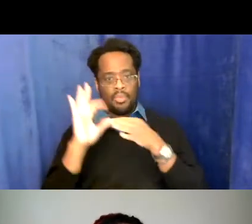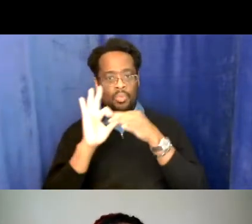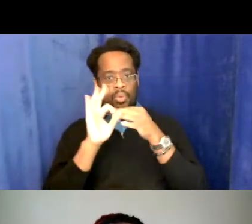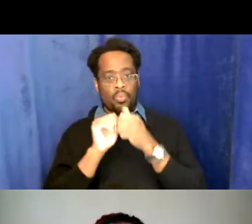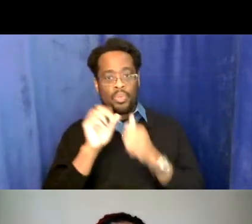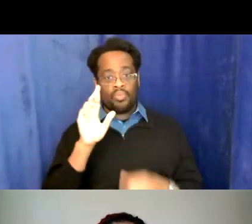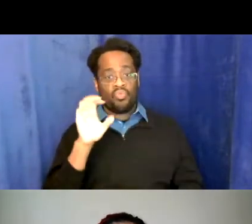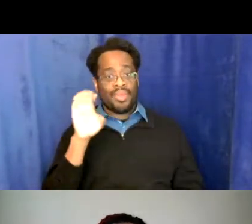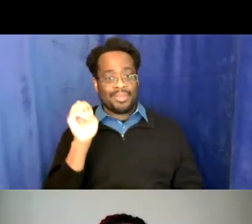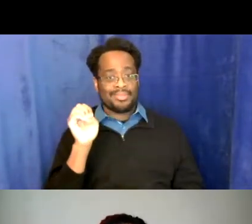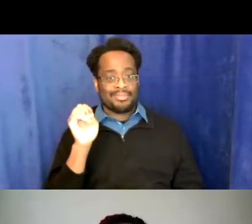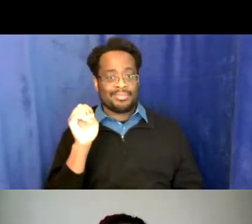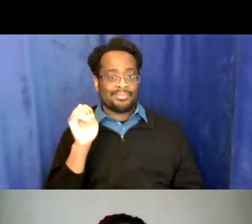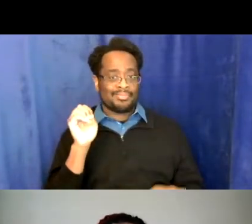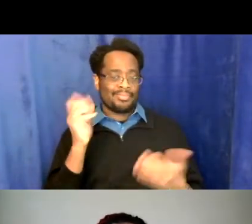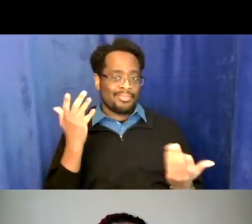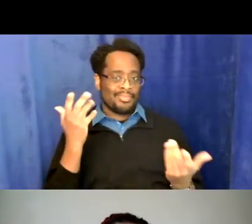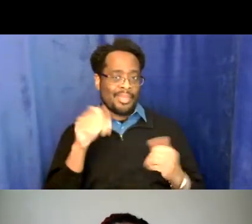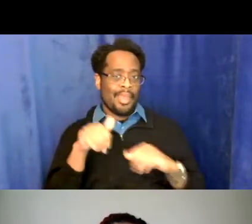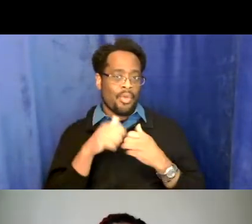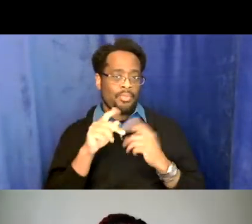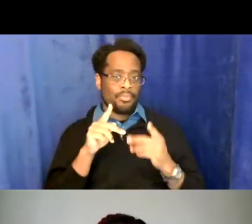um the ideology went along with race